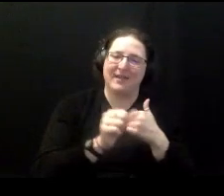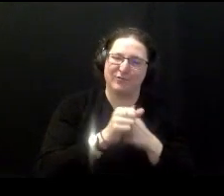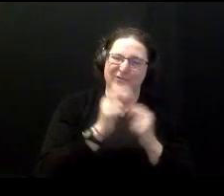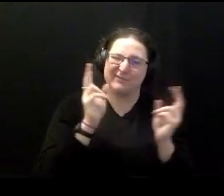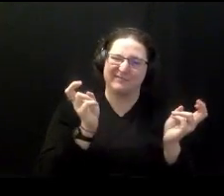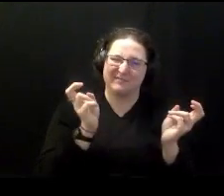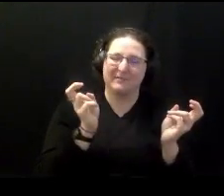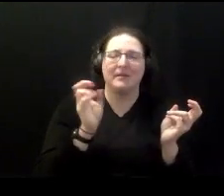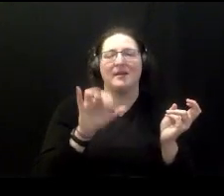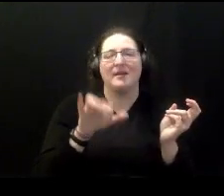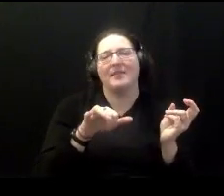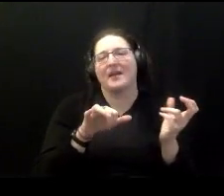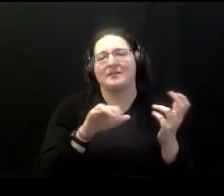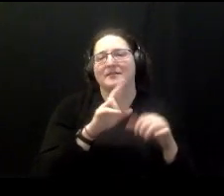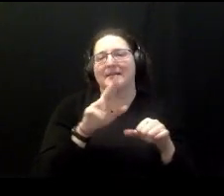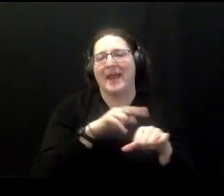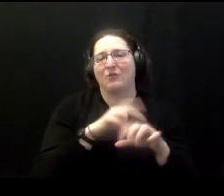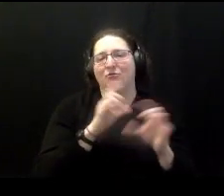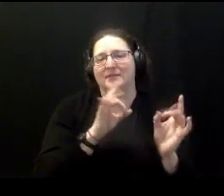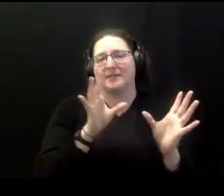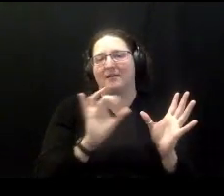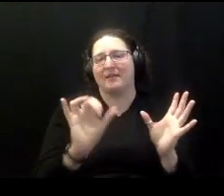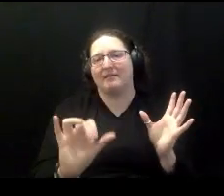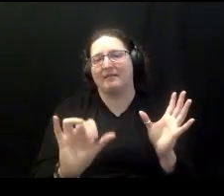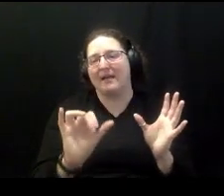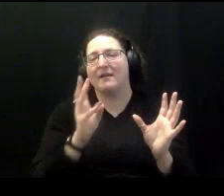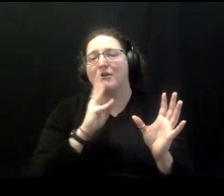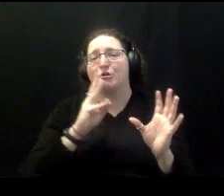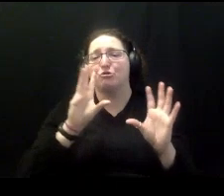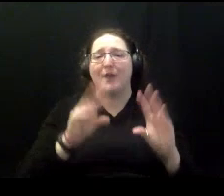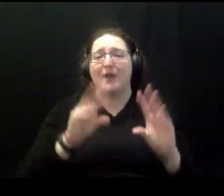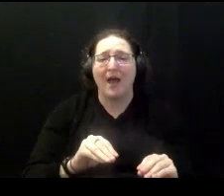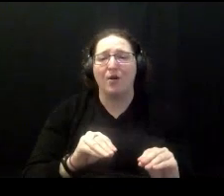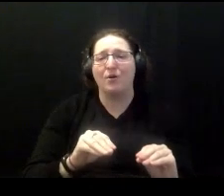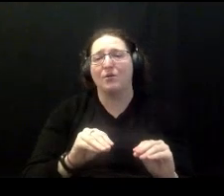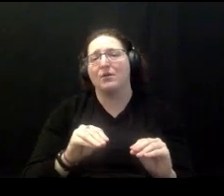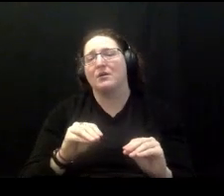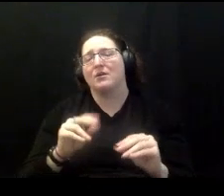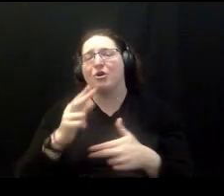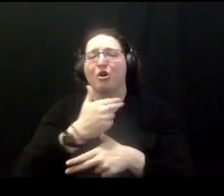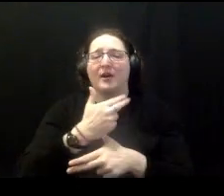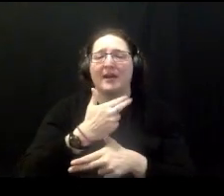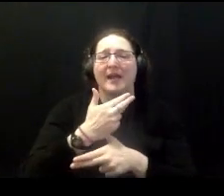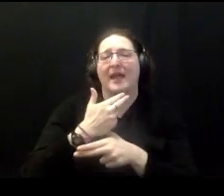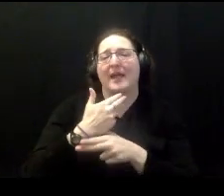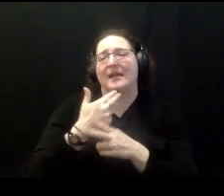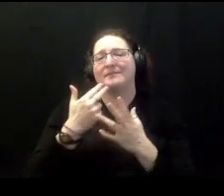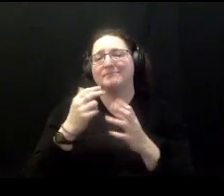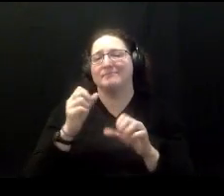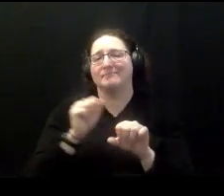natural disasters, things like droughts, earthquakes, hurricanes, and tropical storms. We also have a number